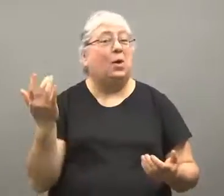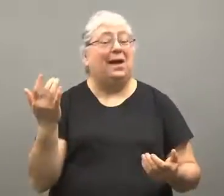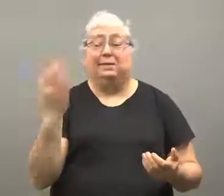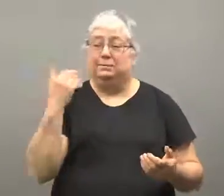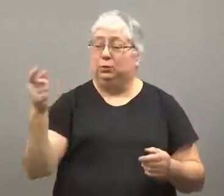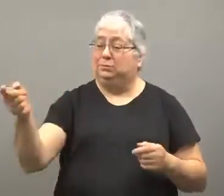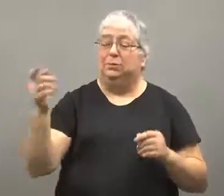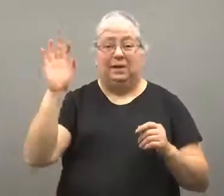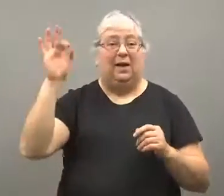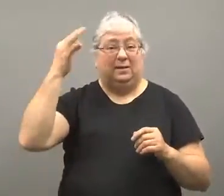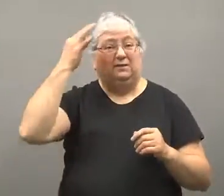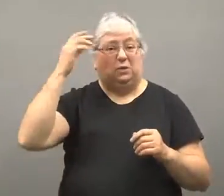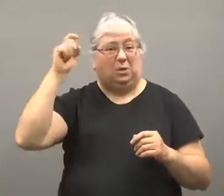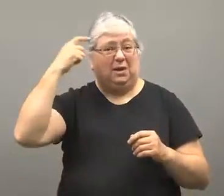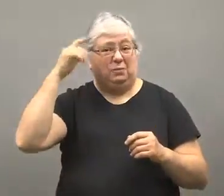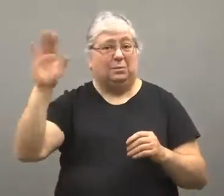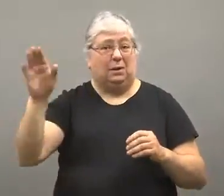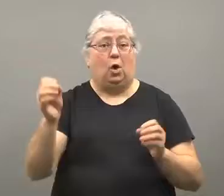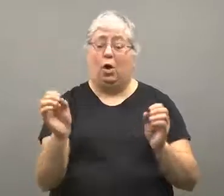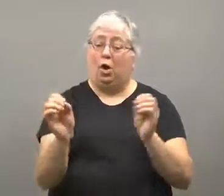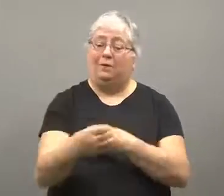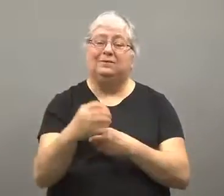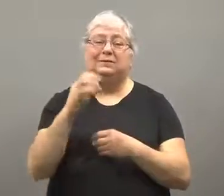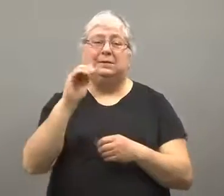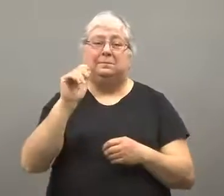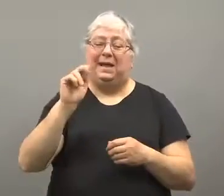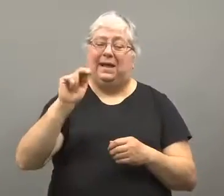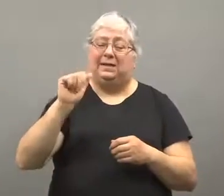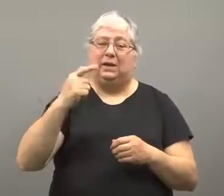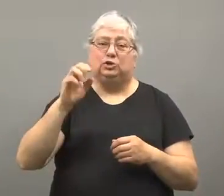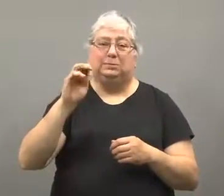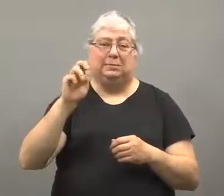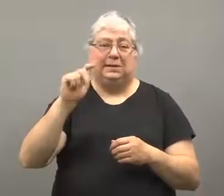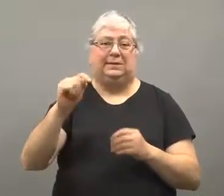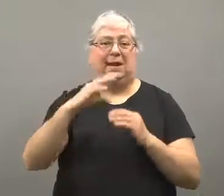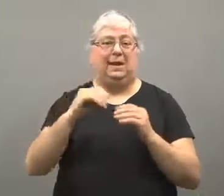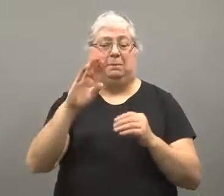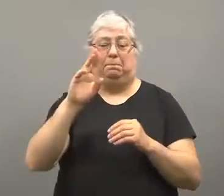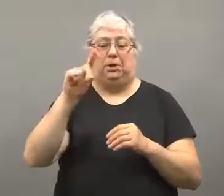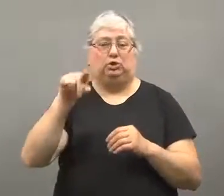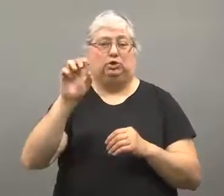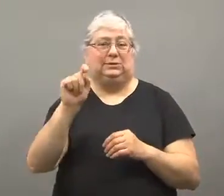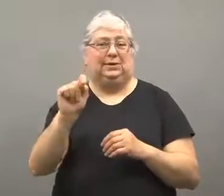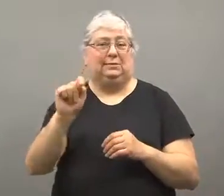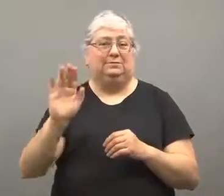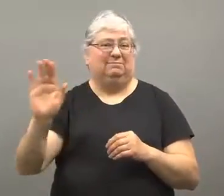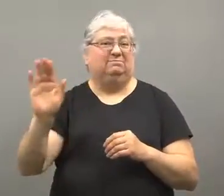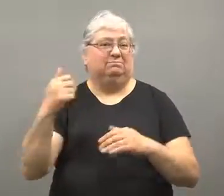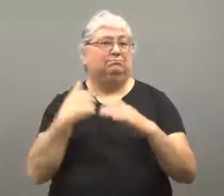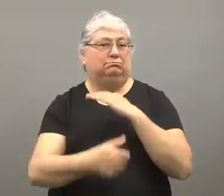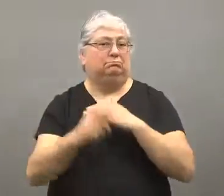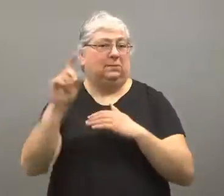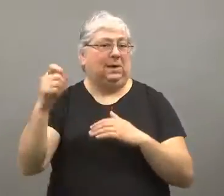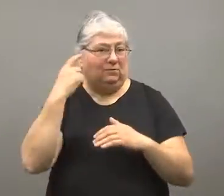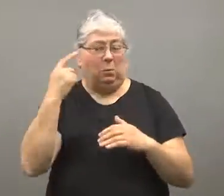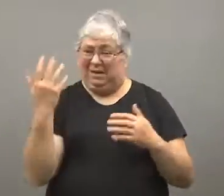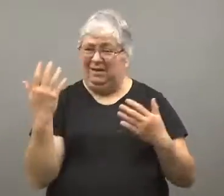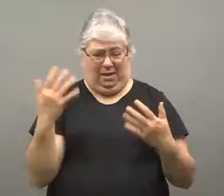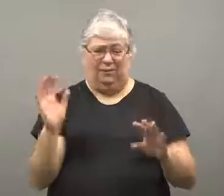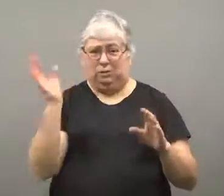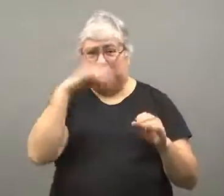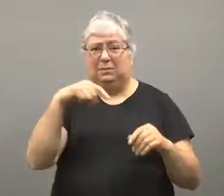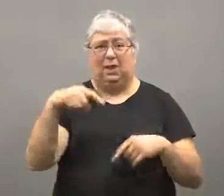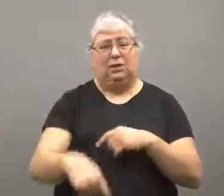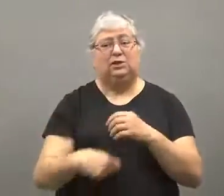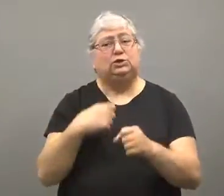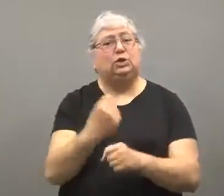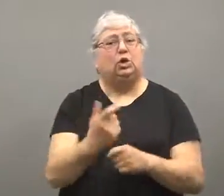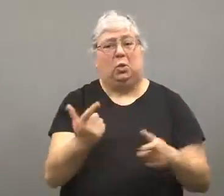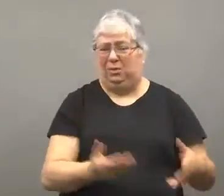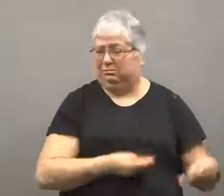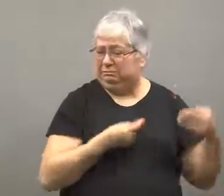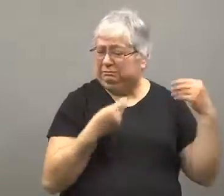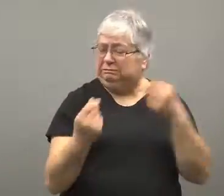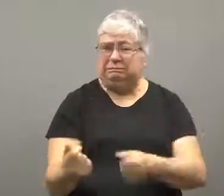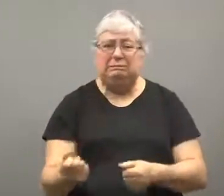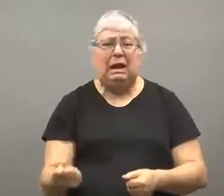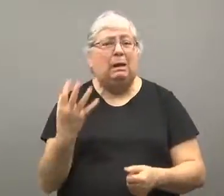The Office of Management and Budget had already estimated